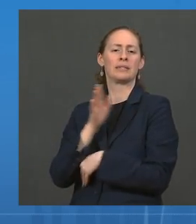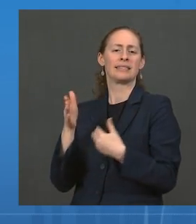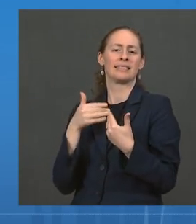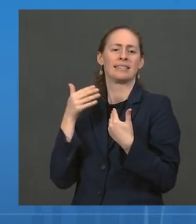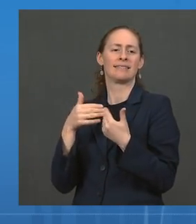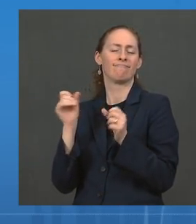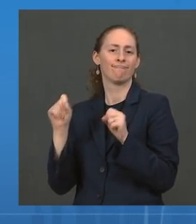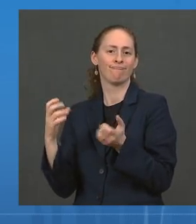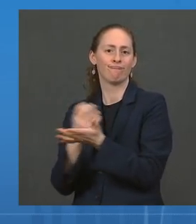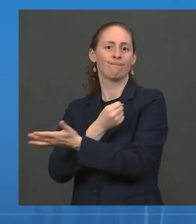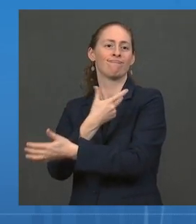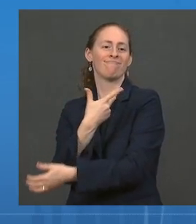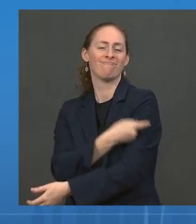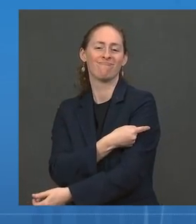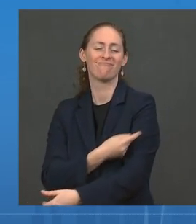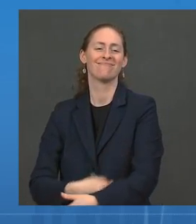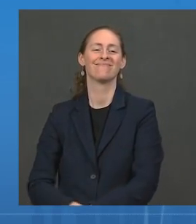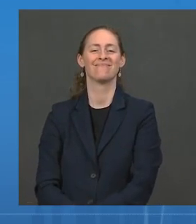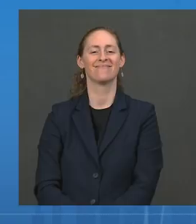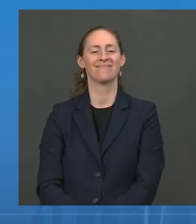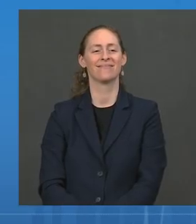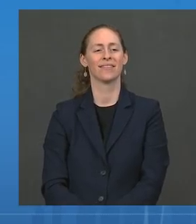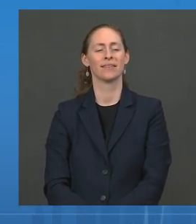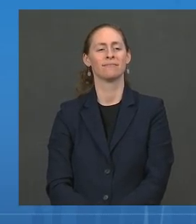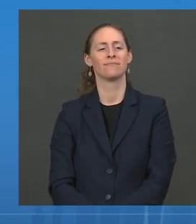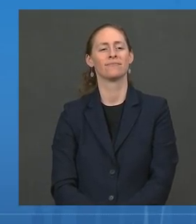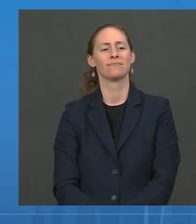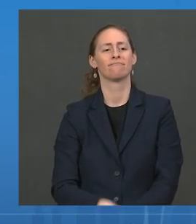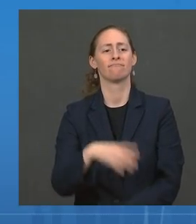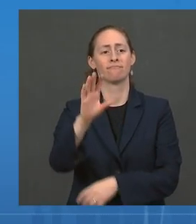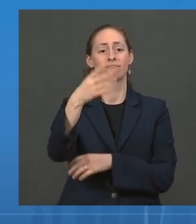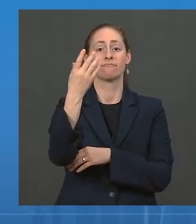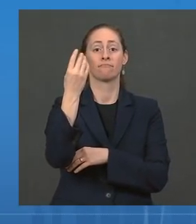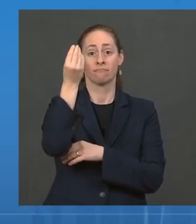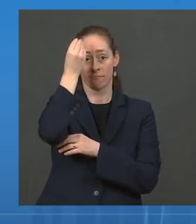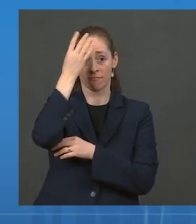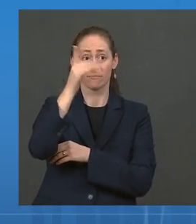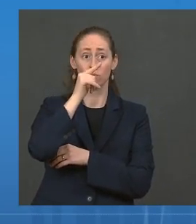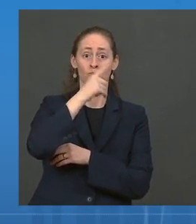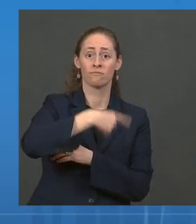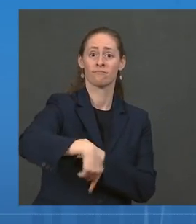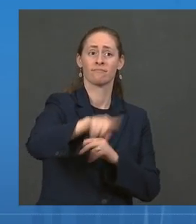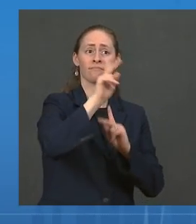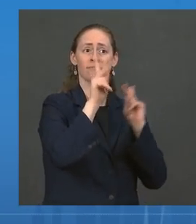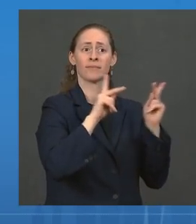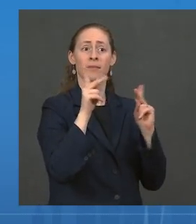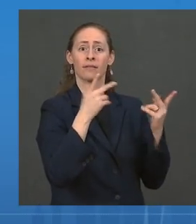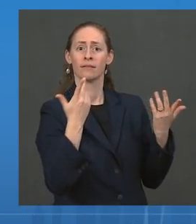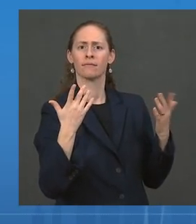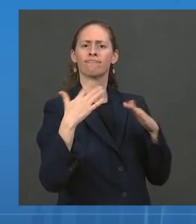At the same time, we're continuing to get first shots to unvaccinated Americans 12 and older and booster shots